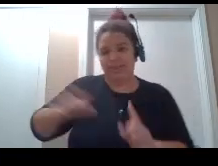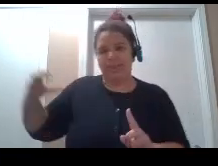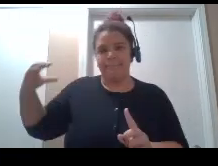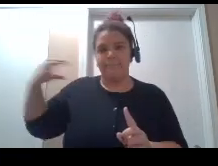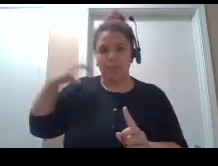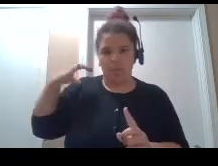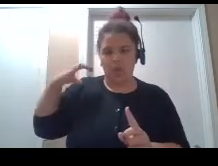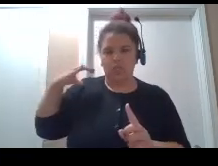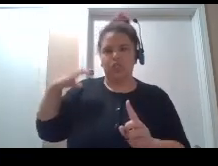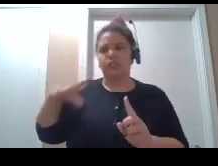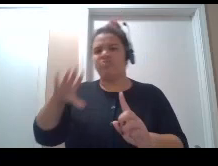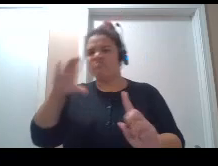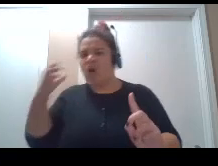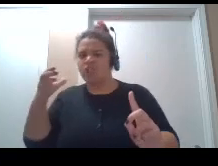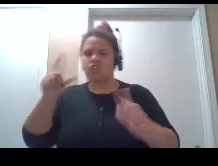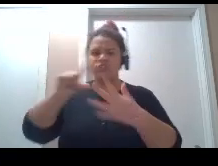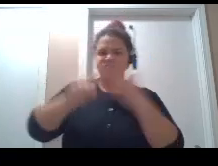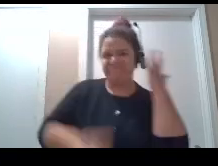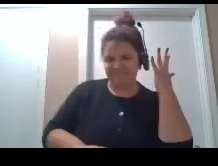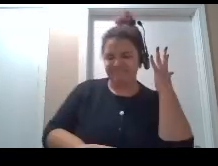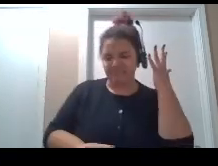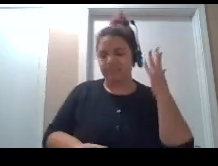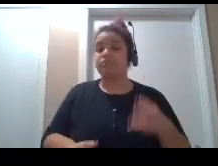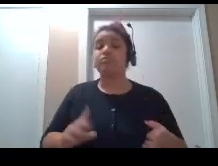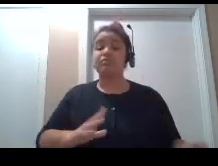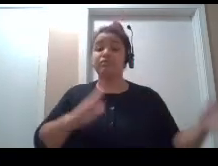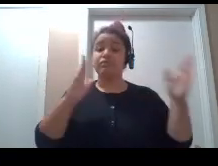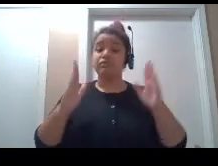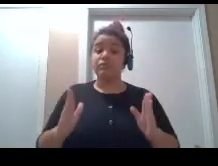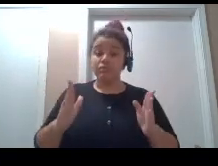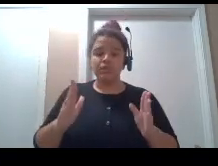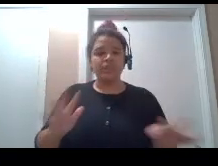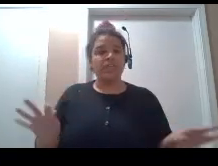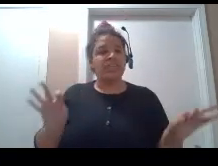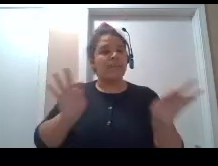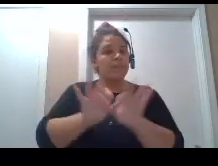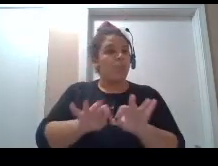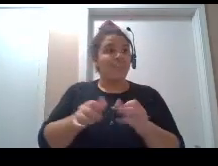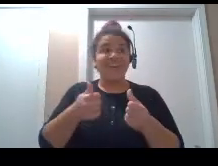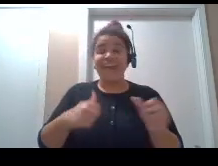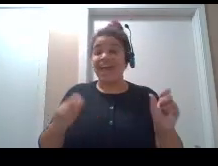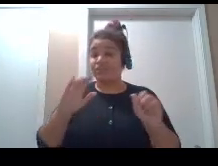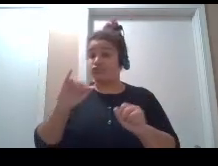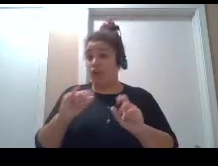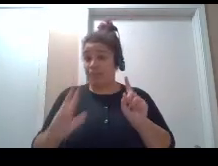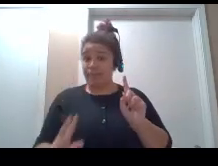During this preparation time, it is also a good idea to make sure that any job applications are complete.